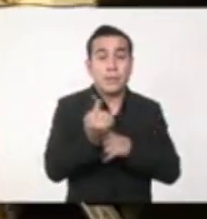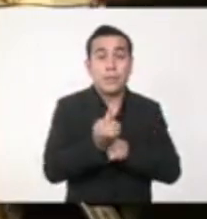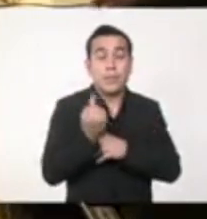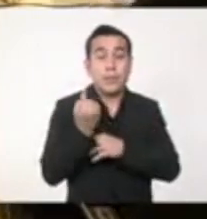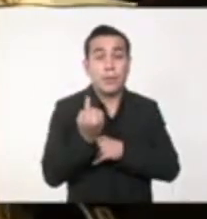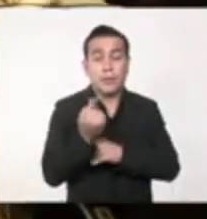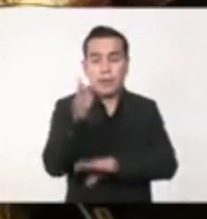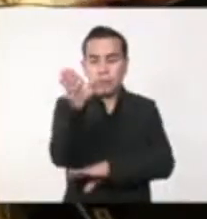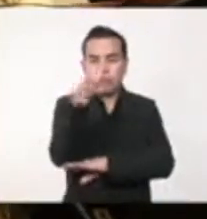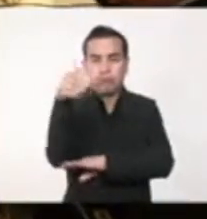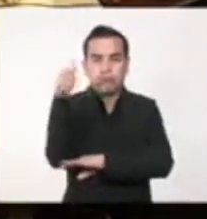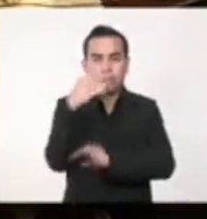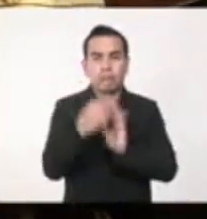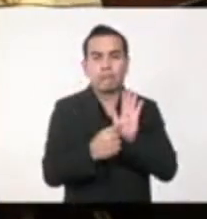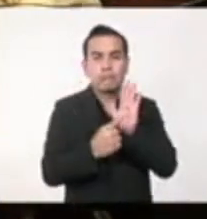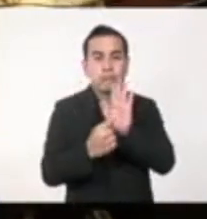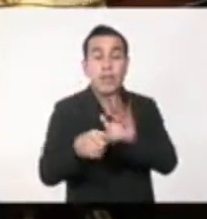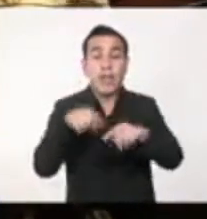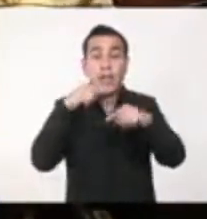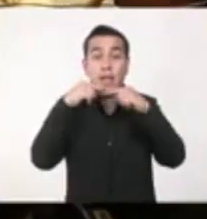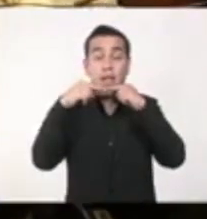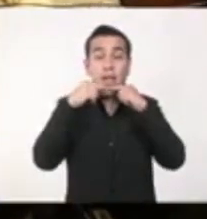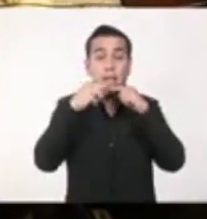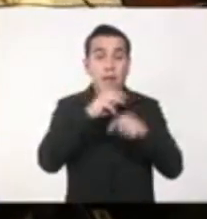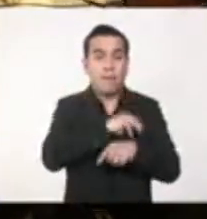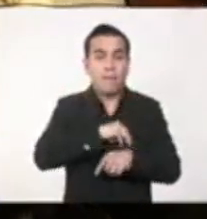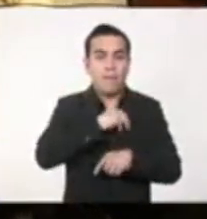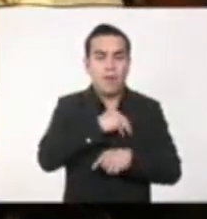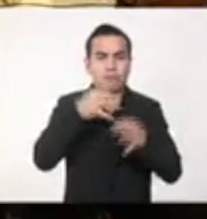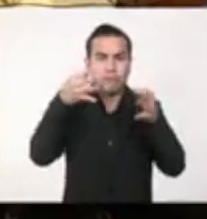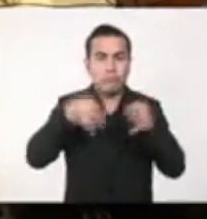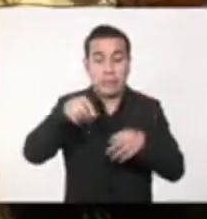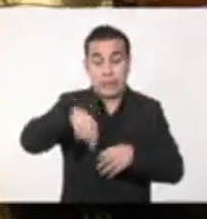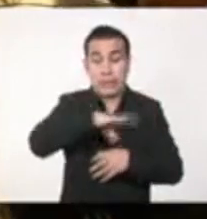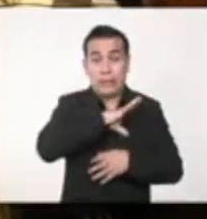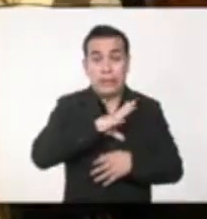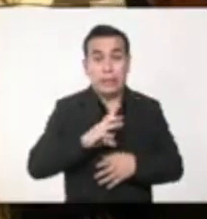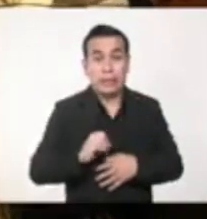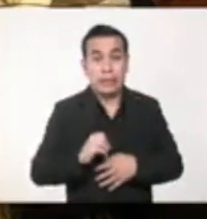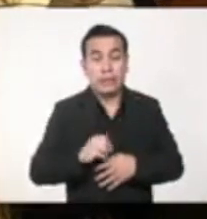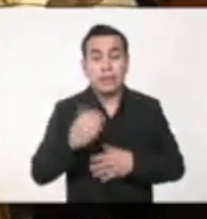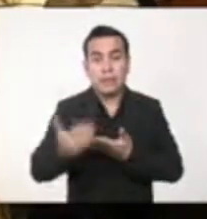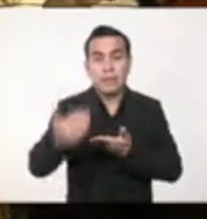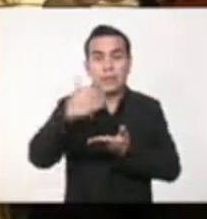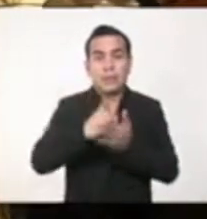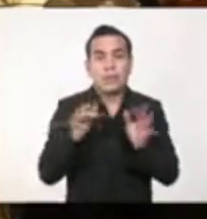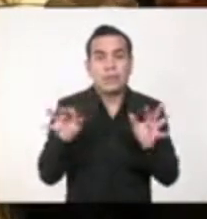ambassadors and honorable heads of diplomatic missions accredited in El Salvador for having also attended the